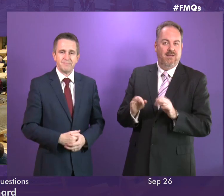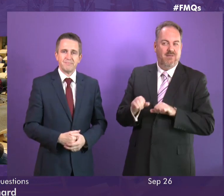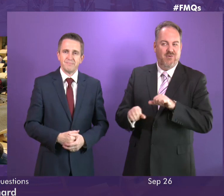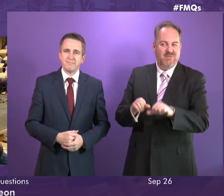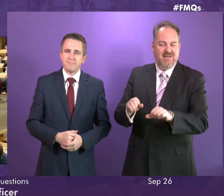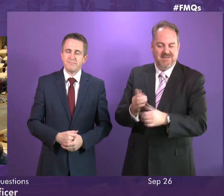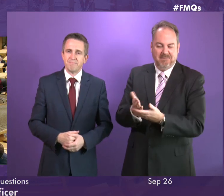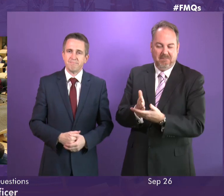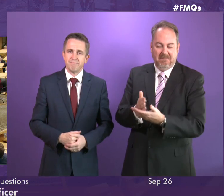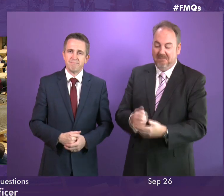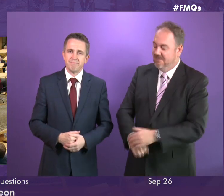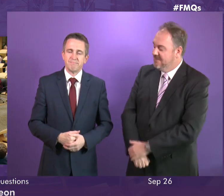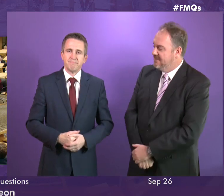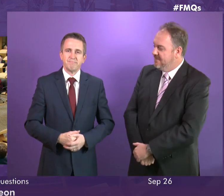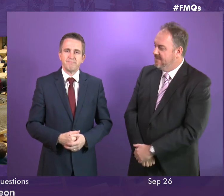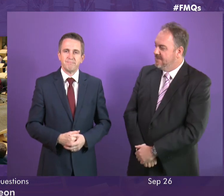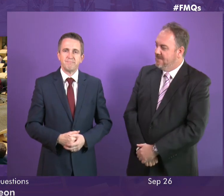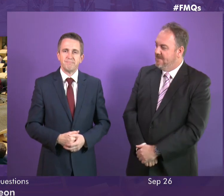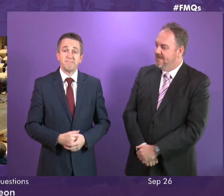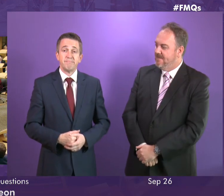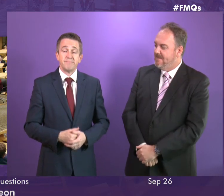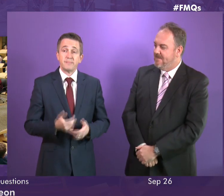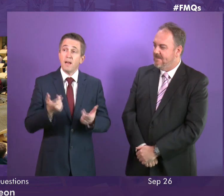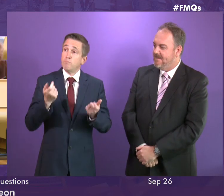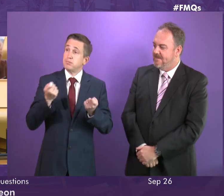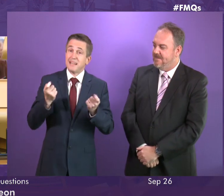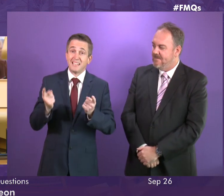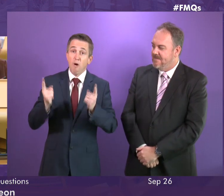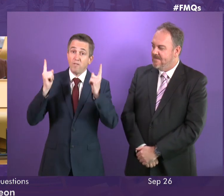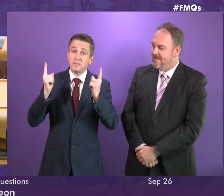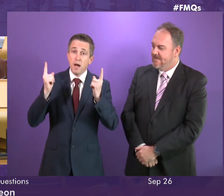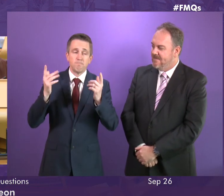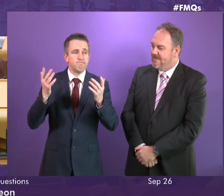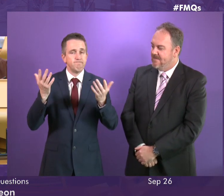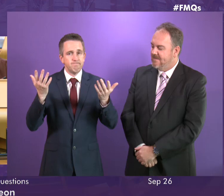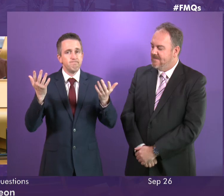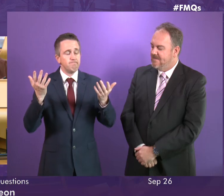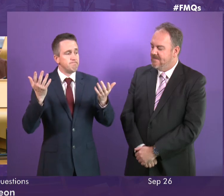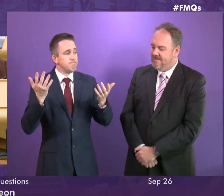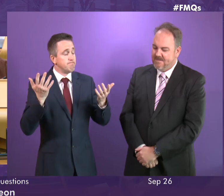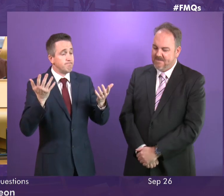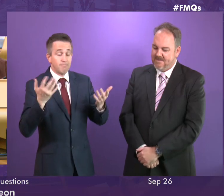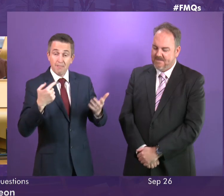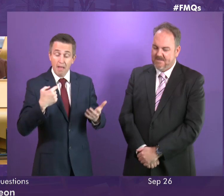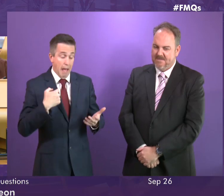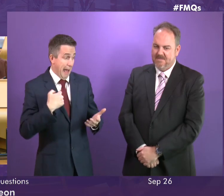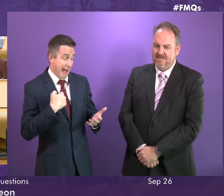rig the process? The First Minister: I have to be honest: I am struggling to keep